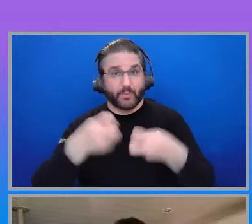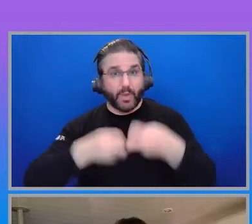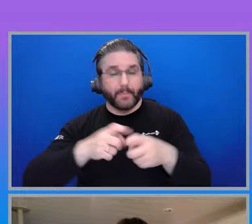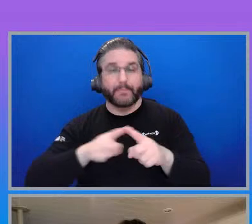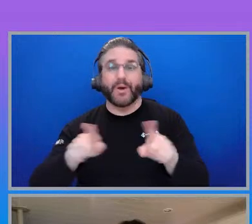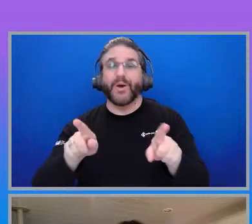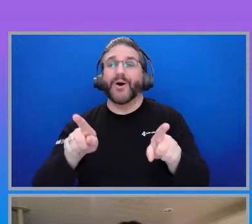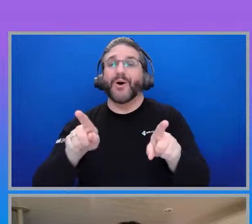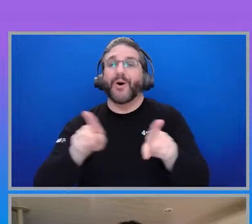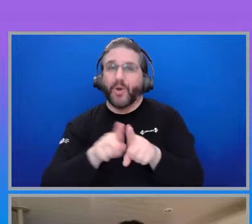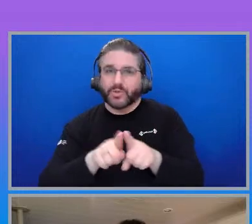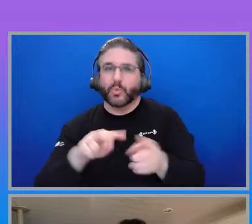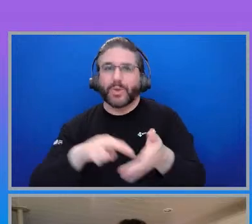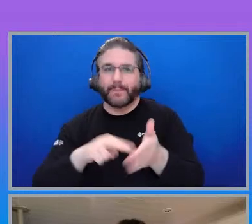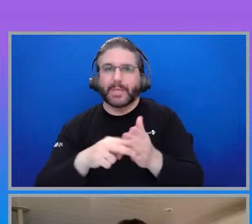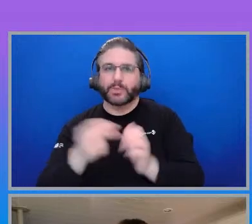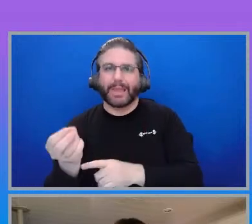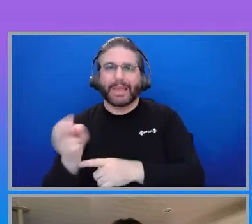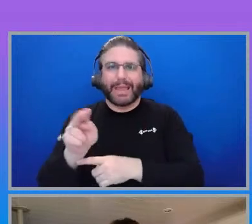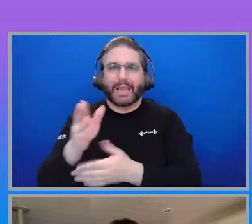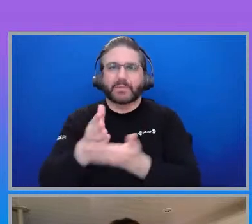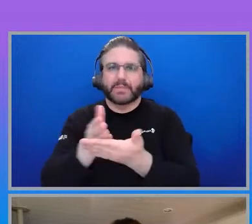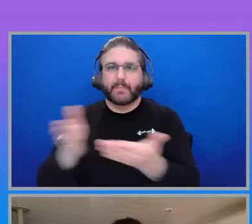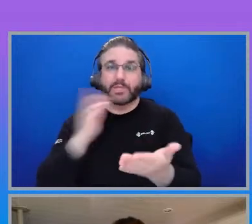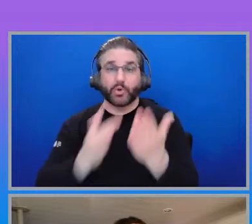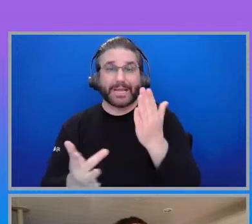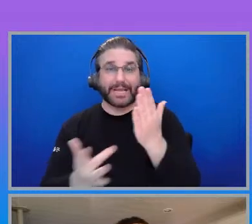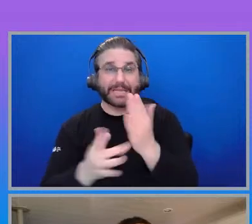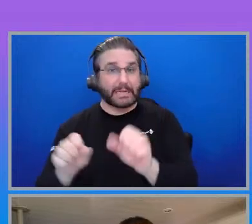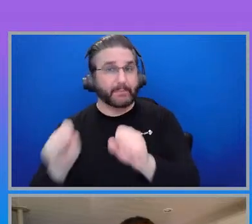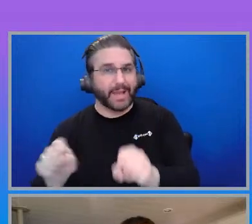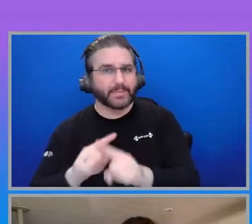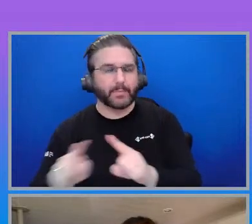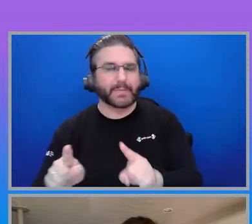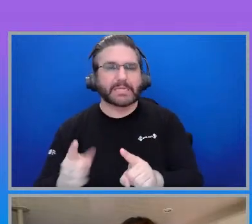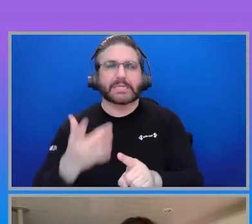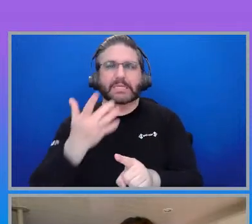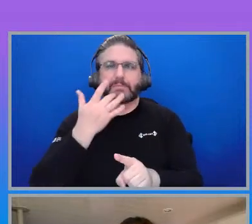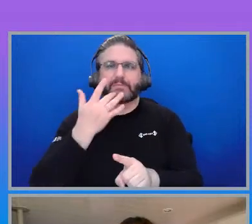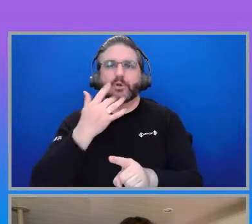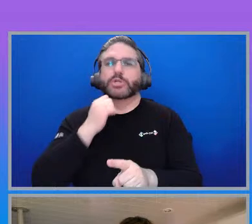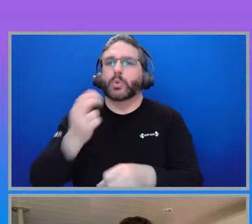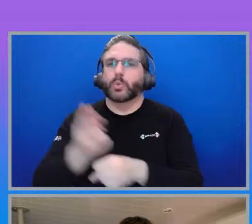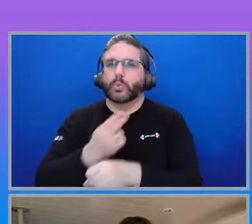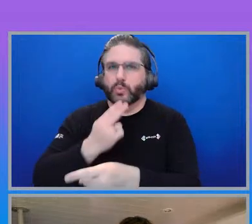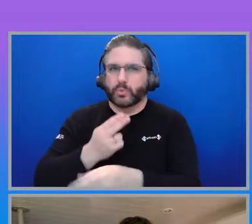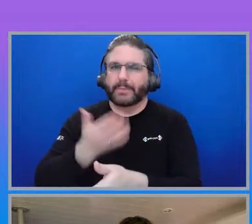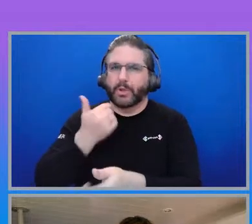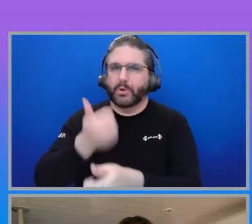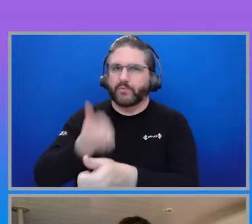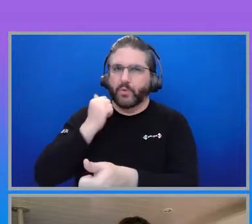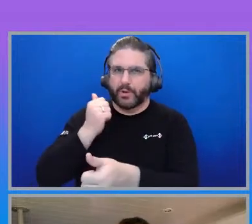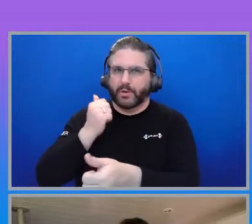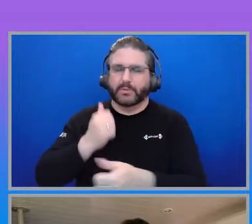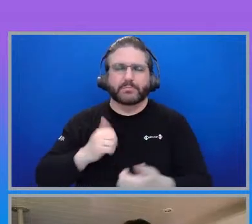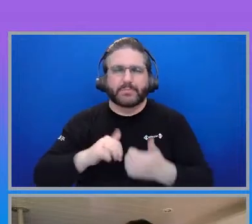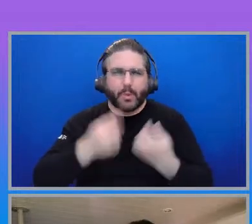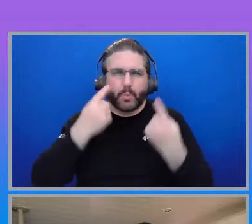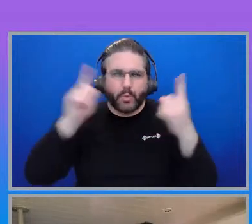enables things that are currently technically possible but advised against. So let me